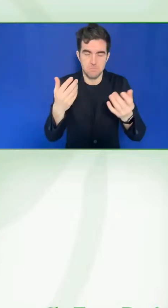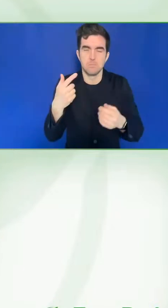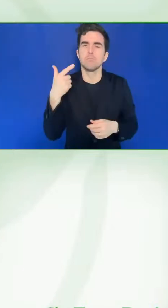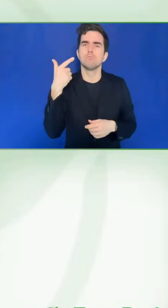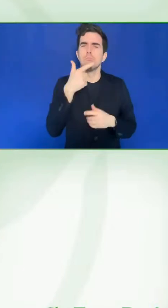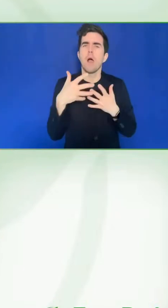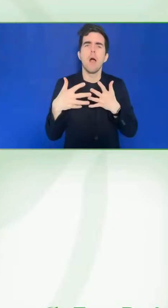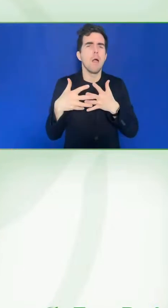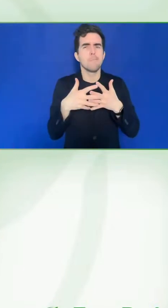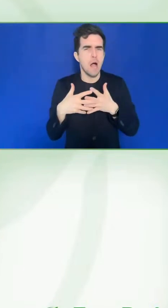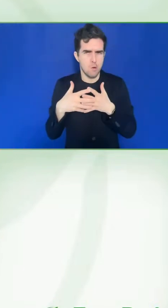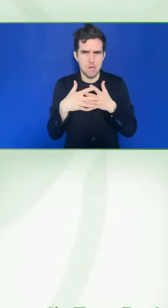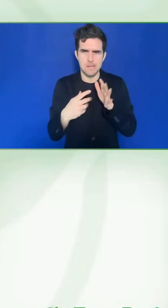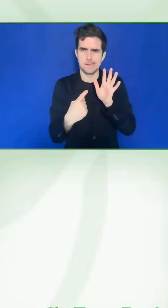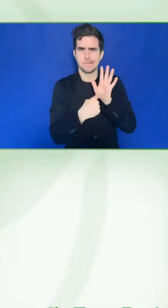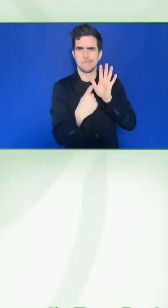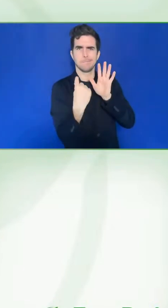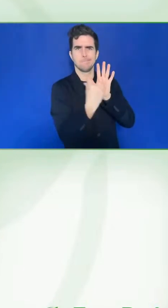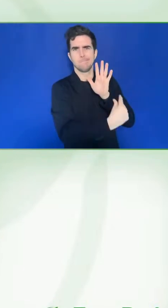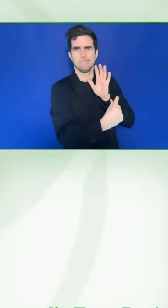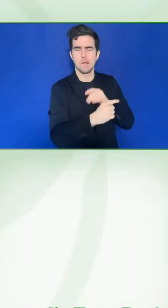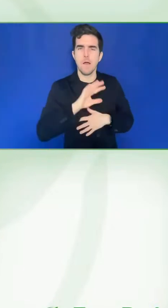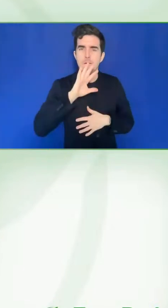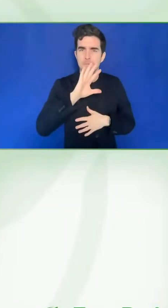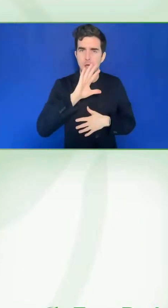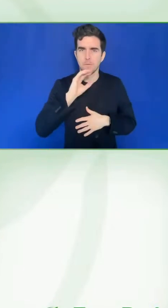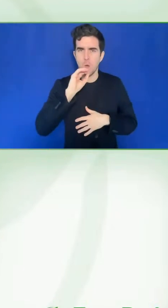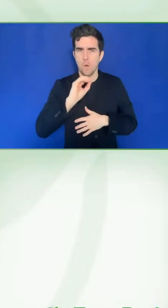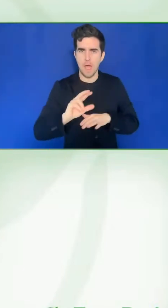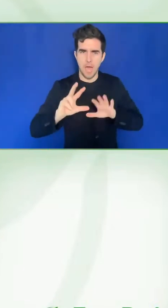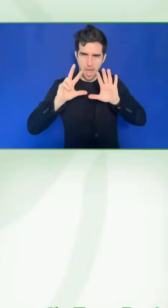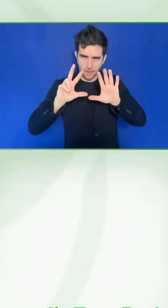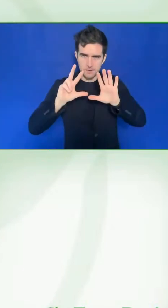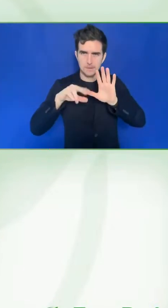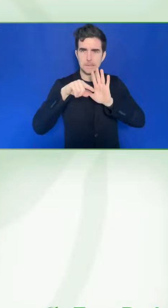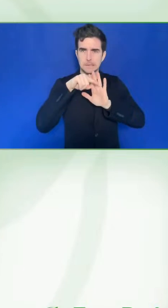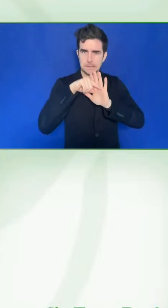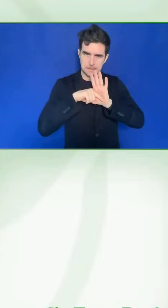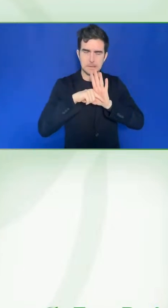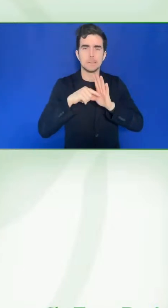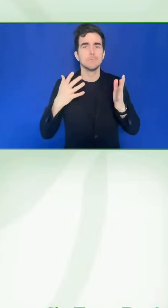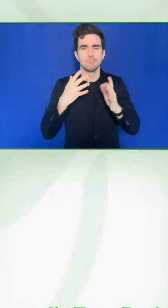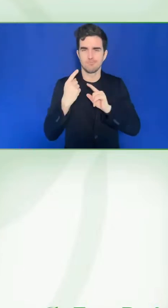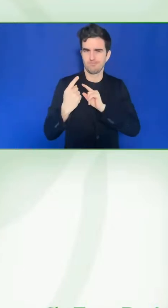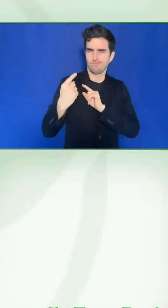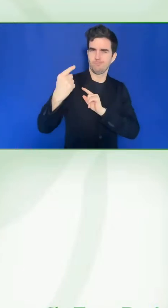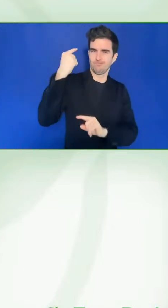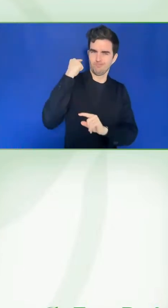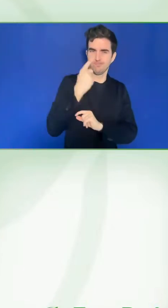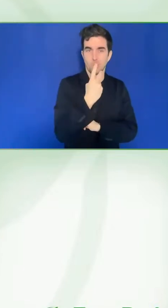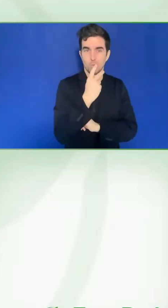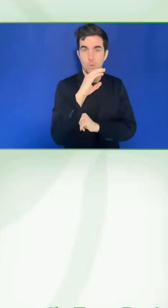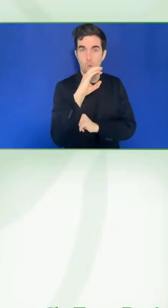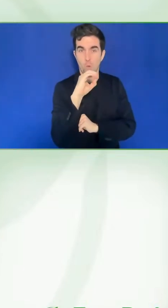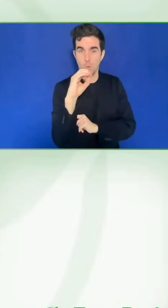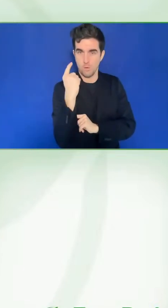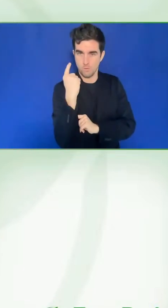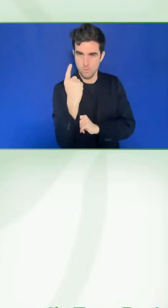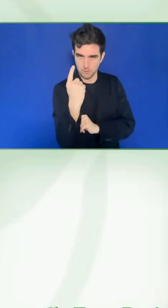programs in particular in Japan India transporter technology network, please, I will speak of this meeting.